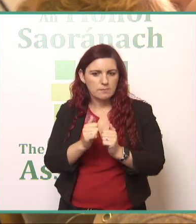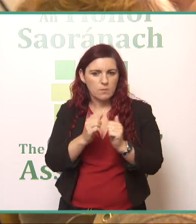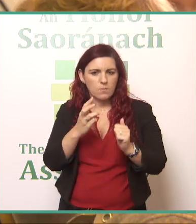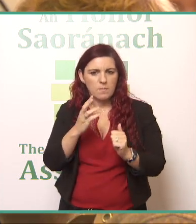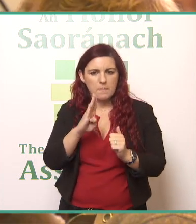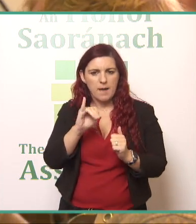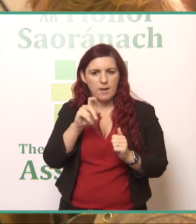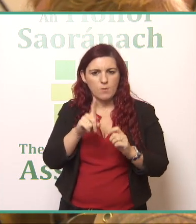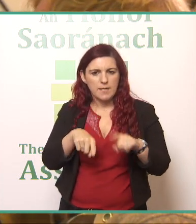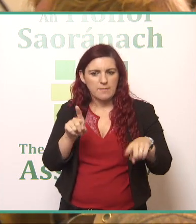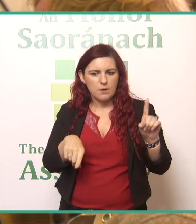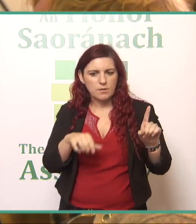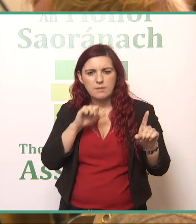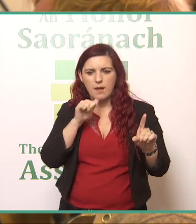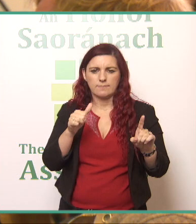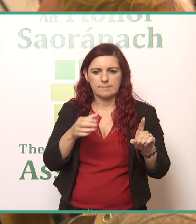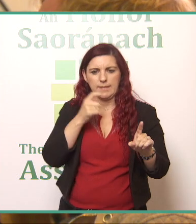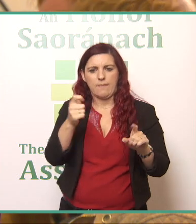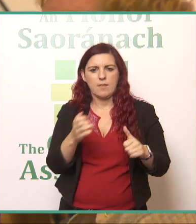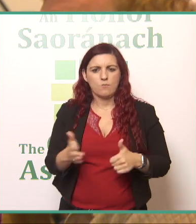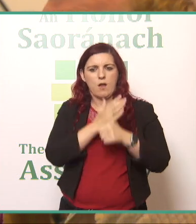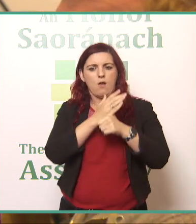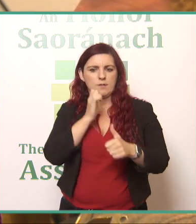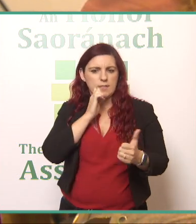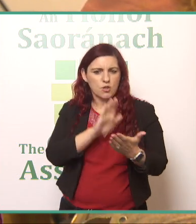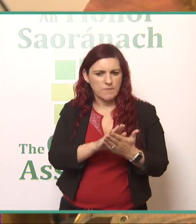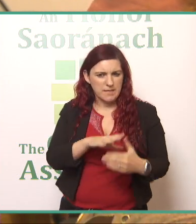doesn't seem to get um the priority that it deserves especially when it's going through a box